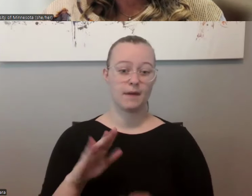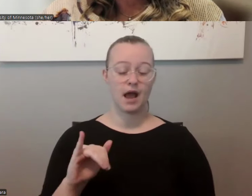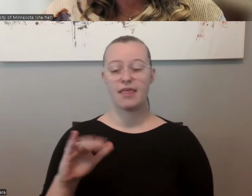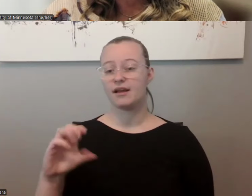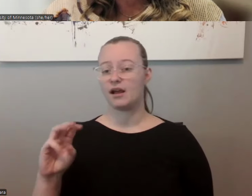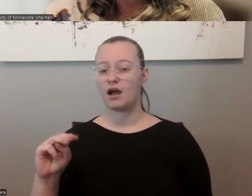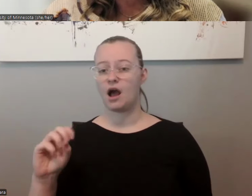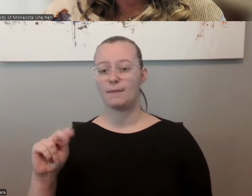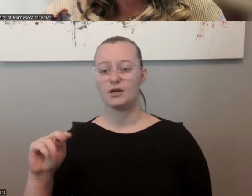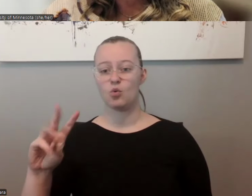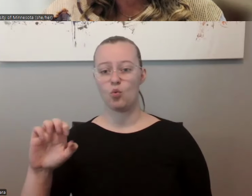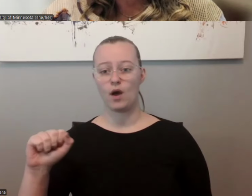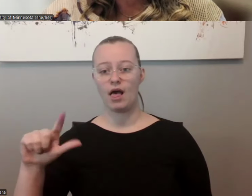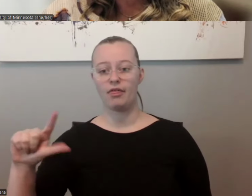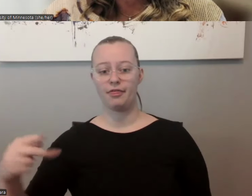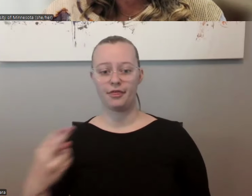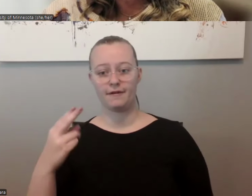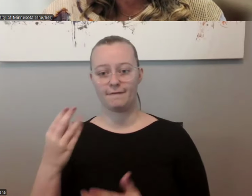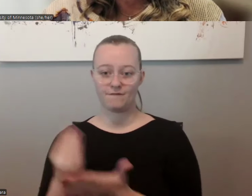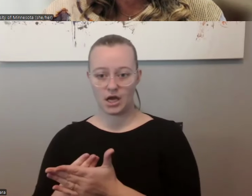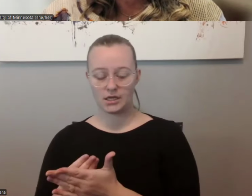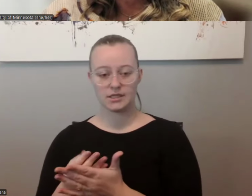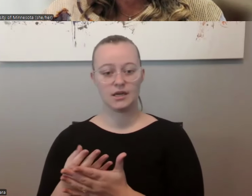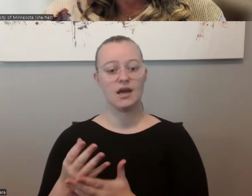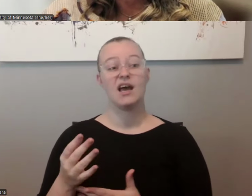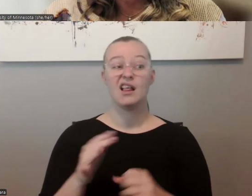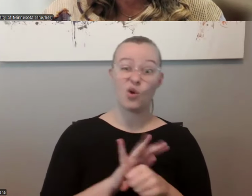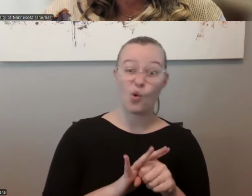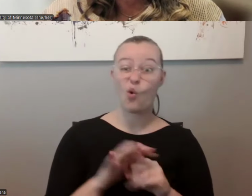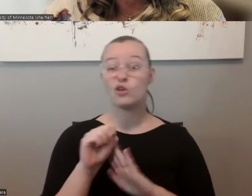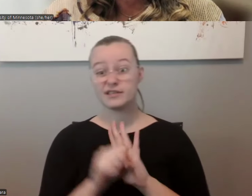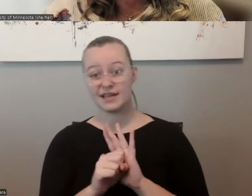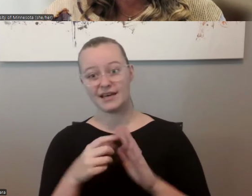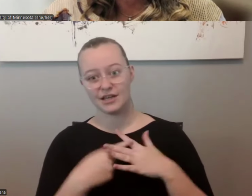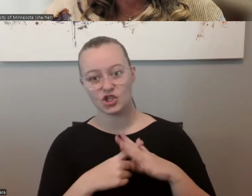Fund to identify state initiatives and in some cases local initiatives to approve long